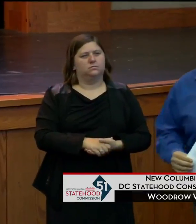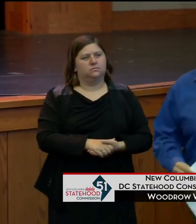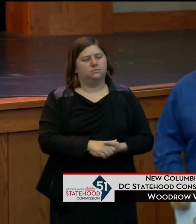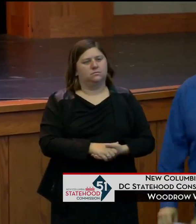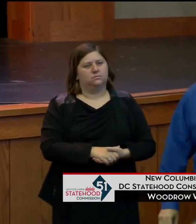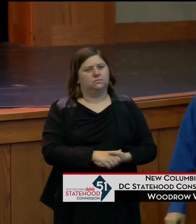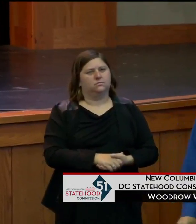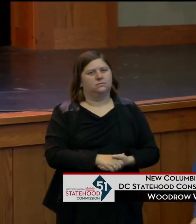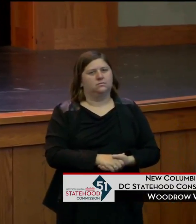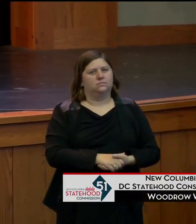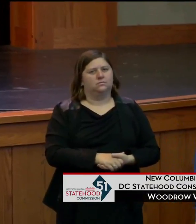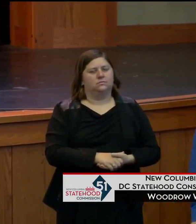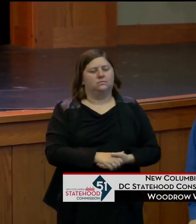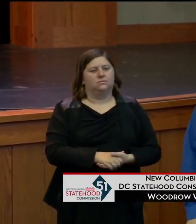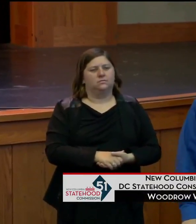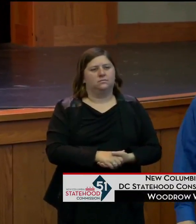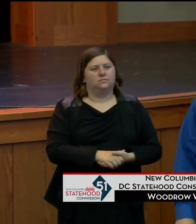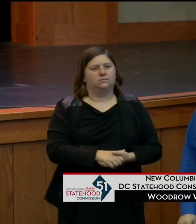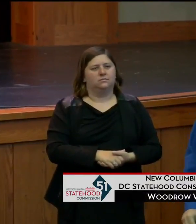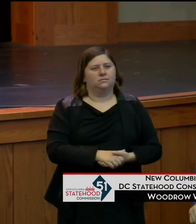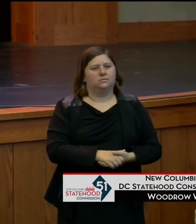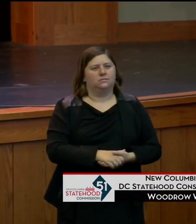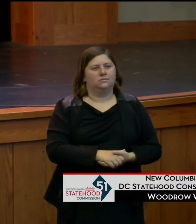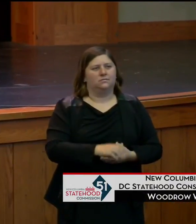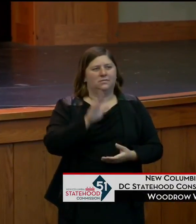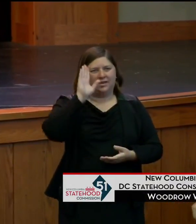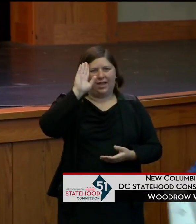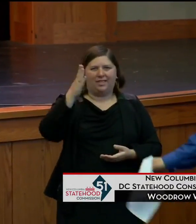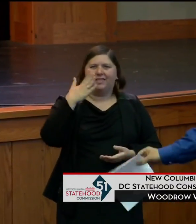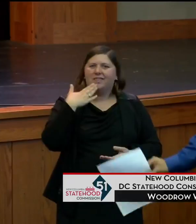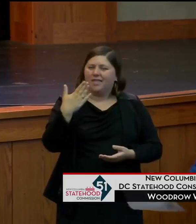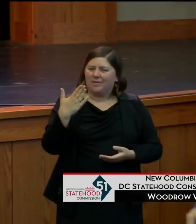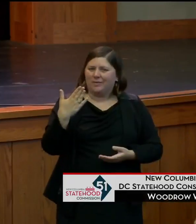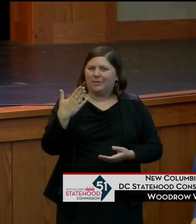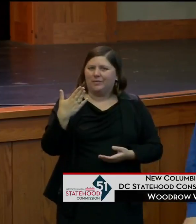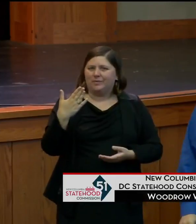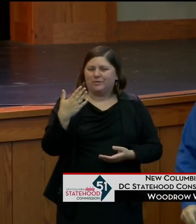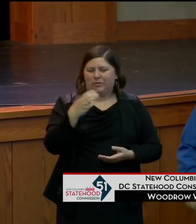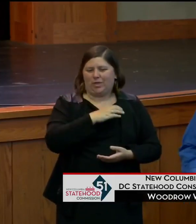HI, THANK YOU TO THE COMMISSION.